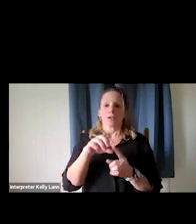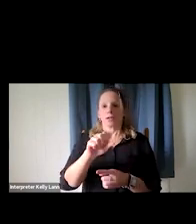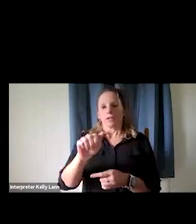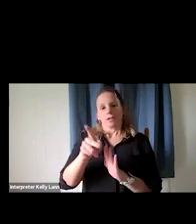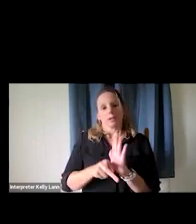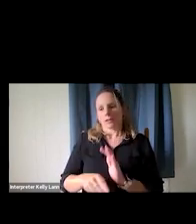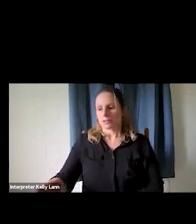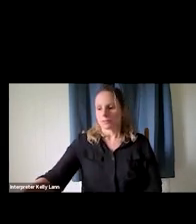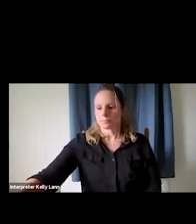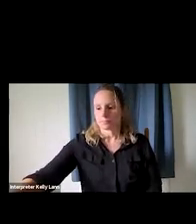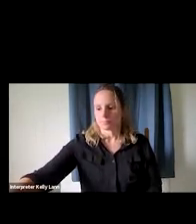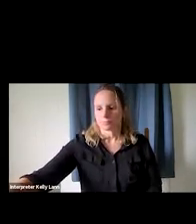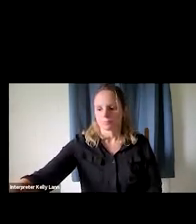in this area, Natasha.